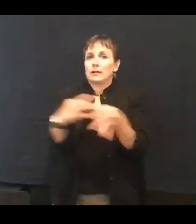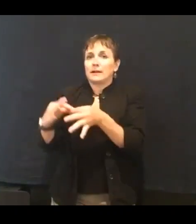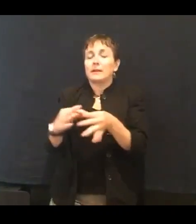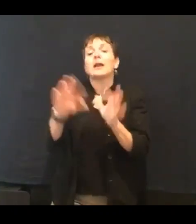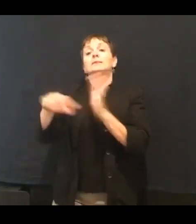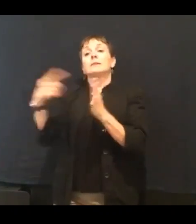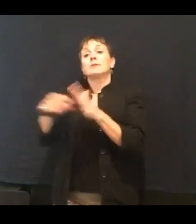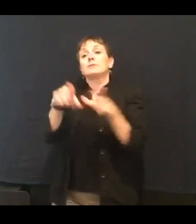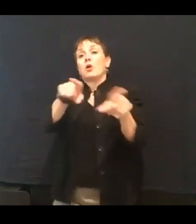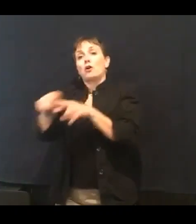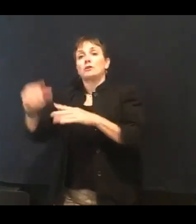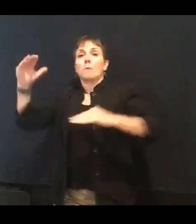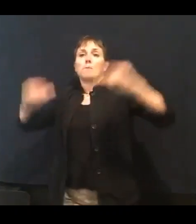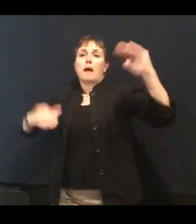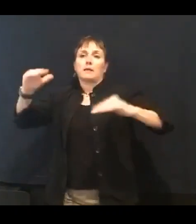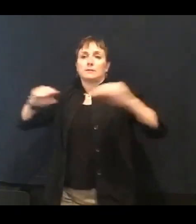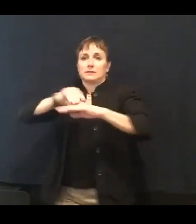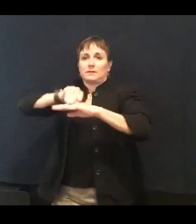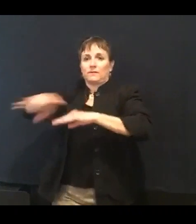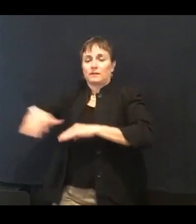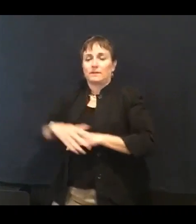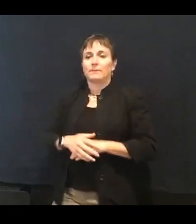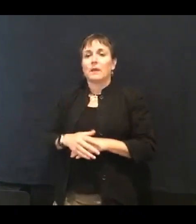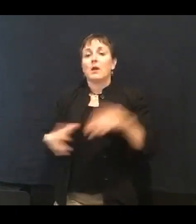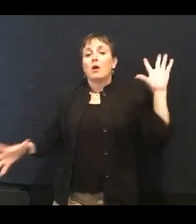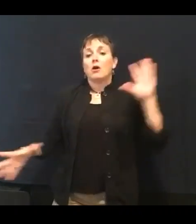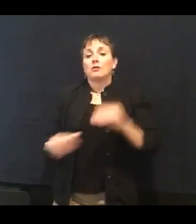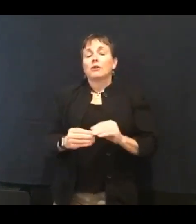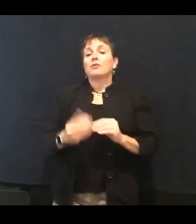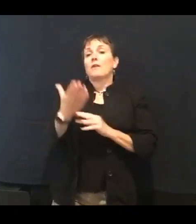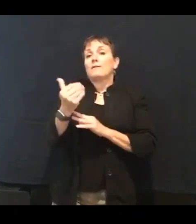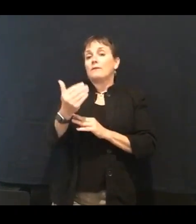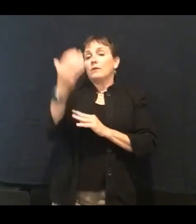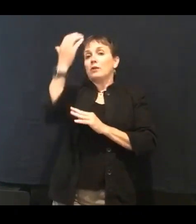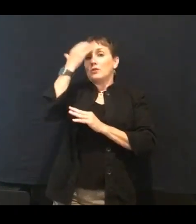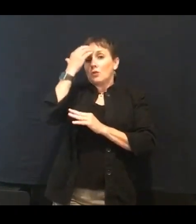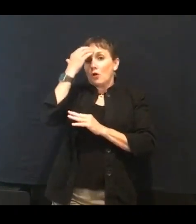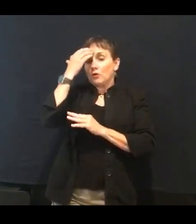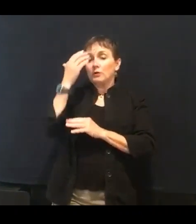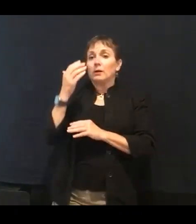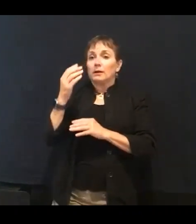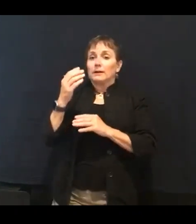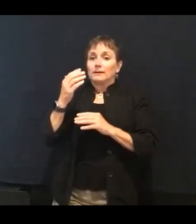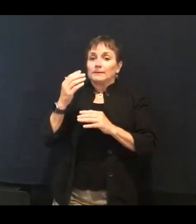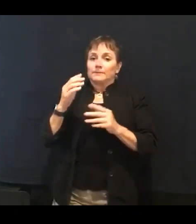There are 15 known pathogenic mutations in clarin-1 that had been reported worldwide.